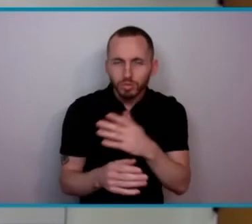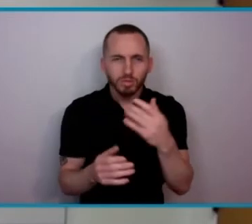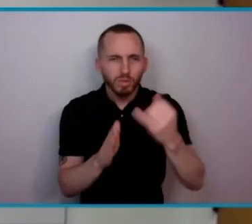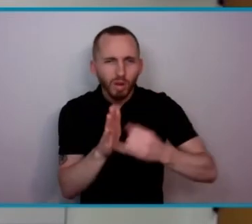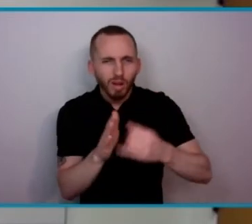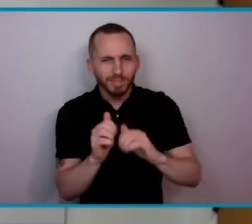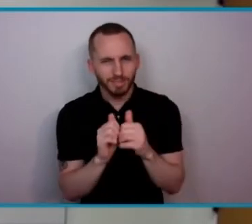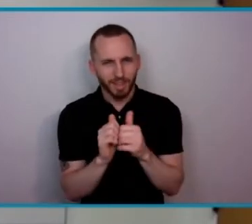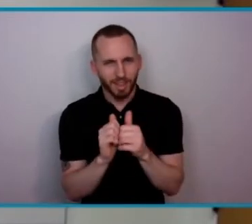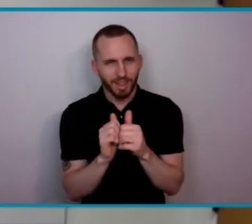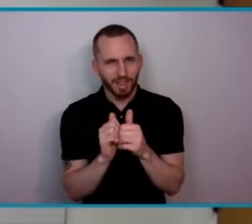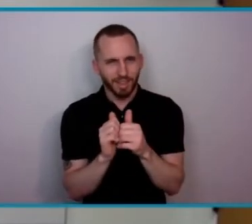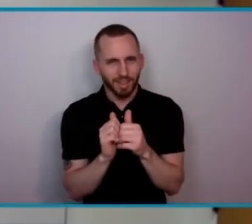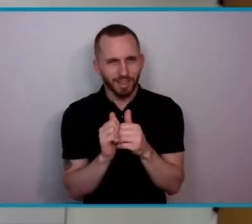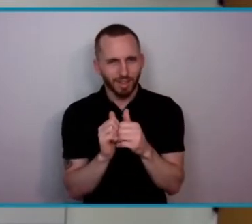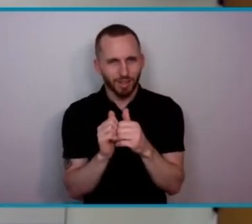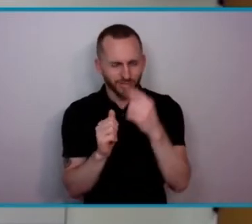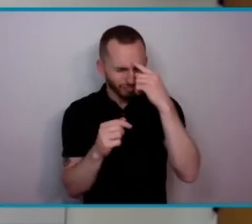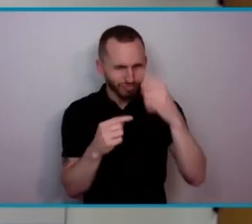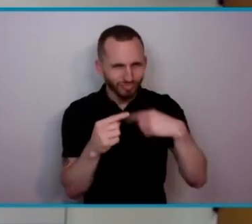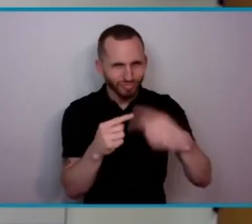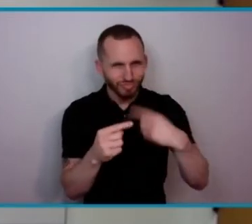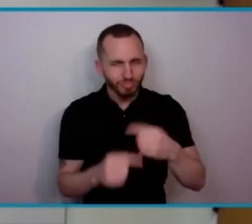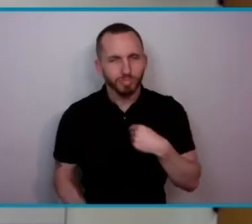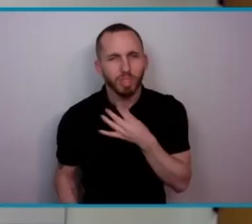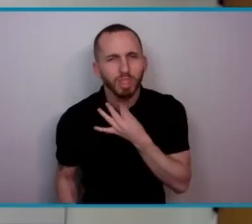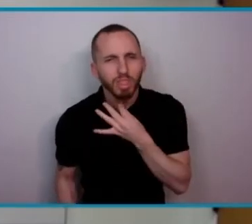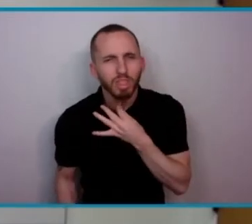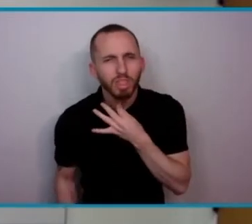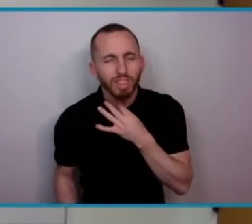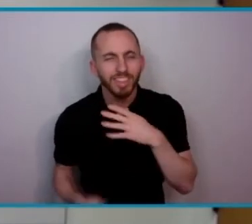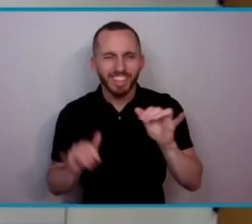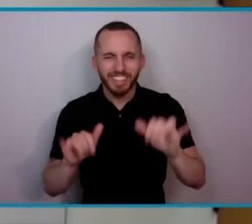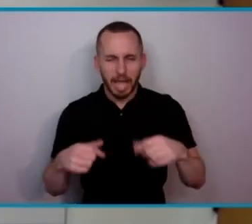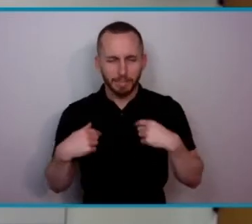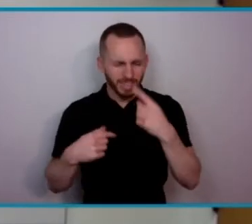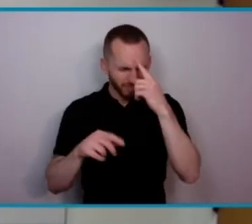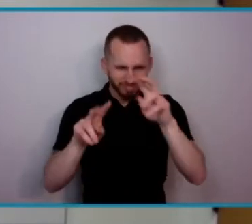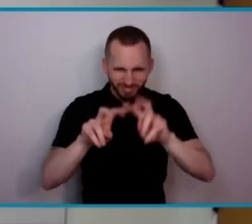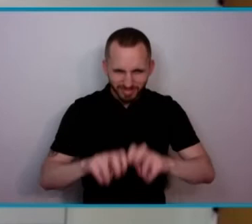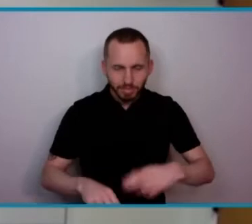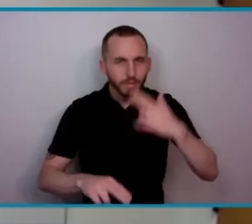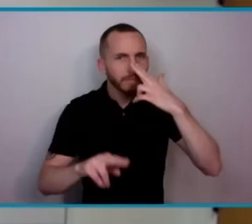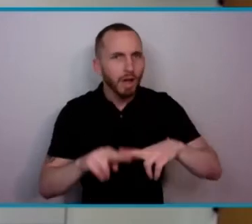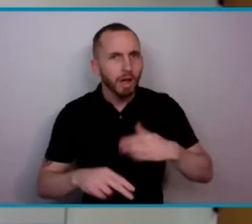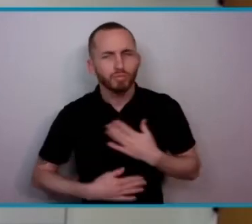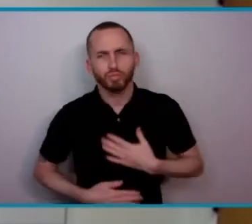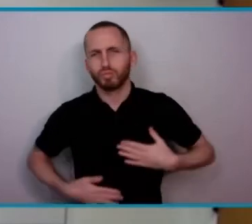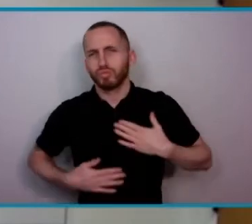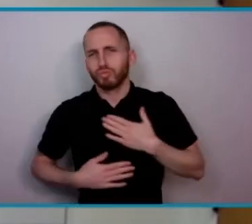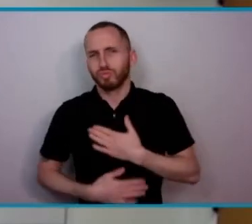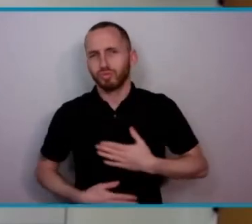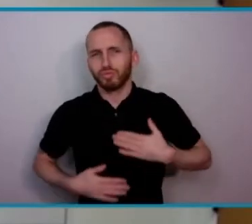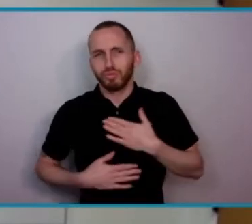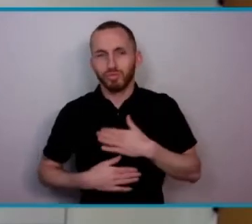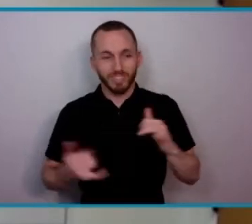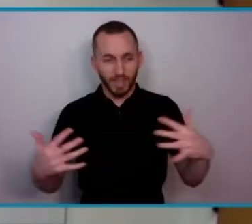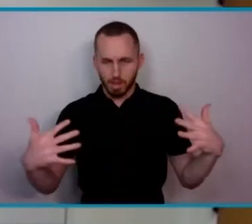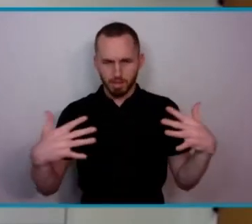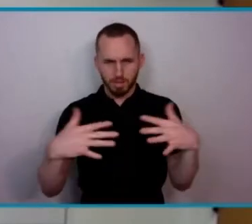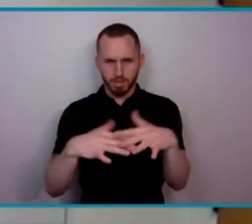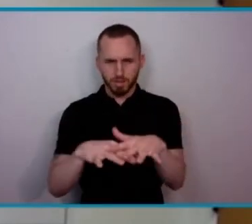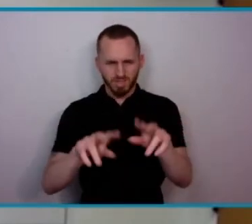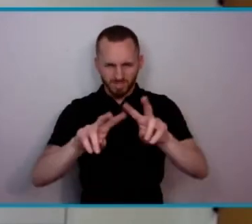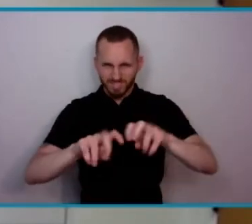It's fun for me to think about and do and to have it be something that can be useful